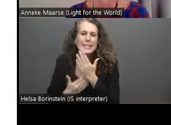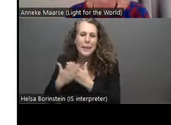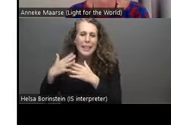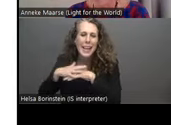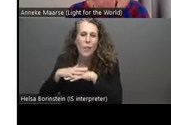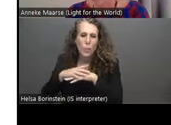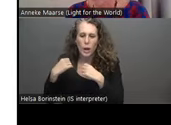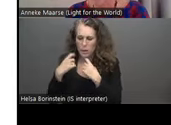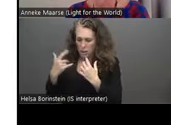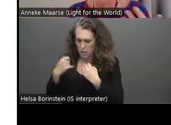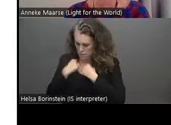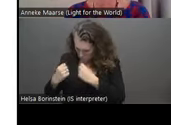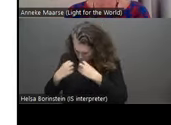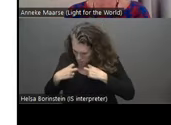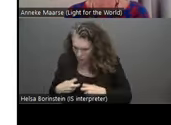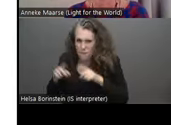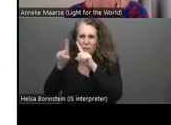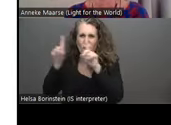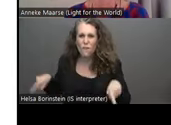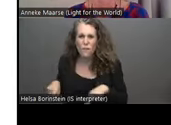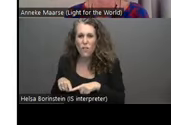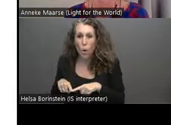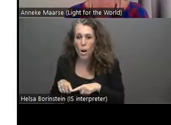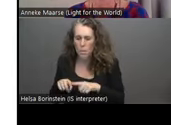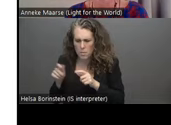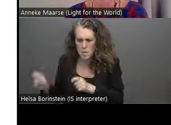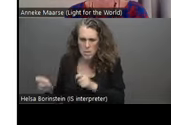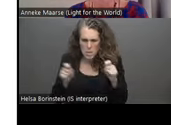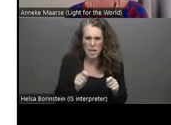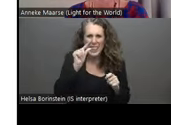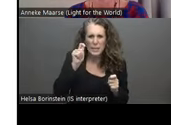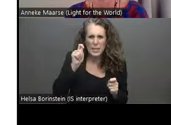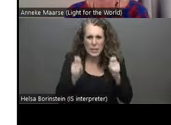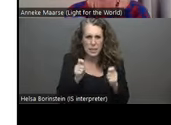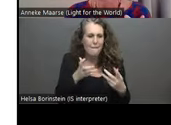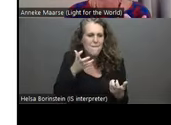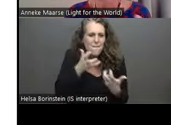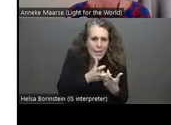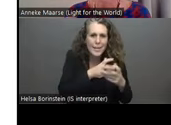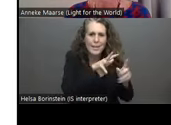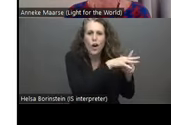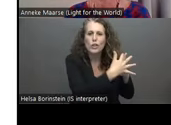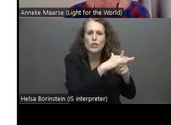form, but it's very contextualize so we can also use it with smart some smaller companies